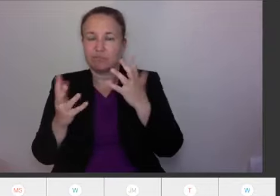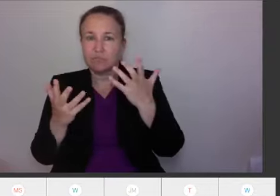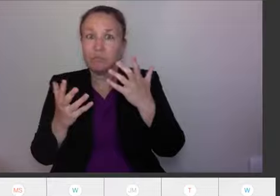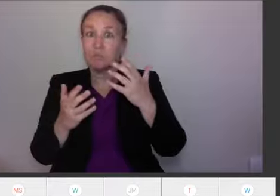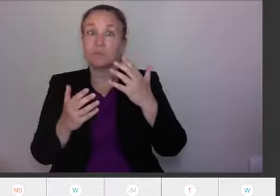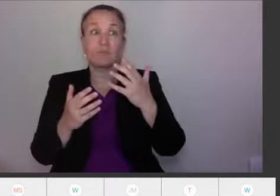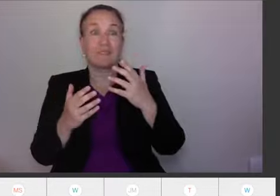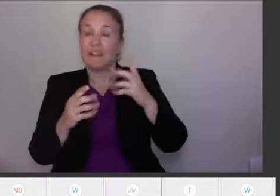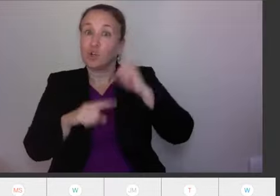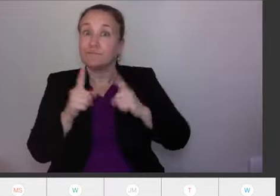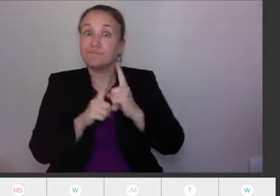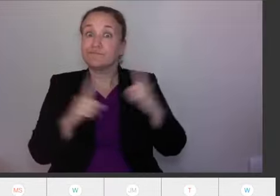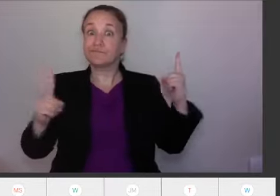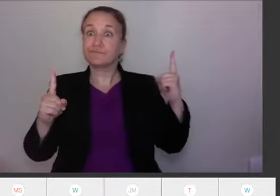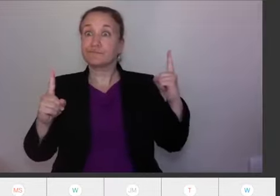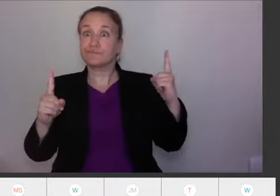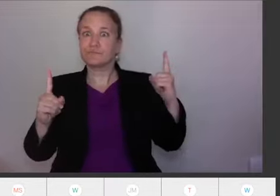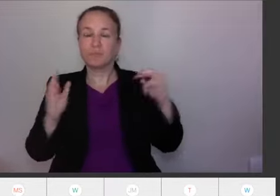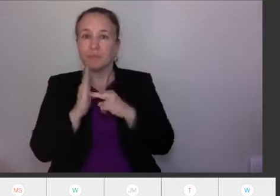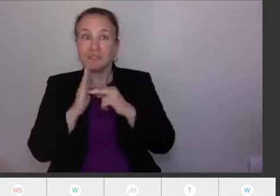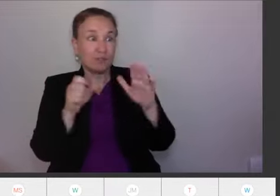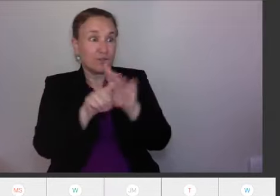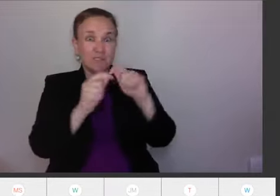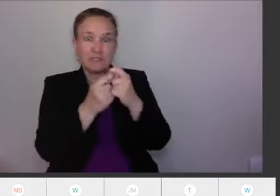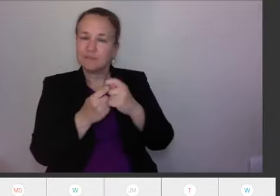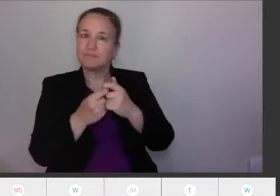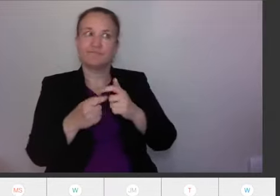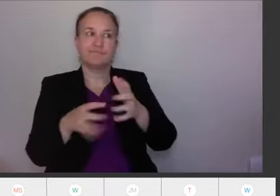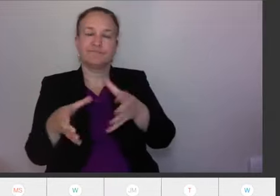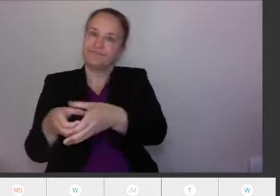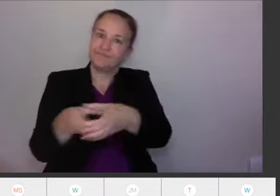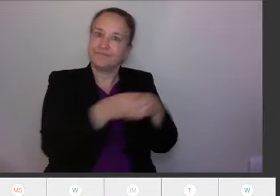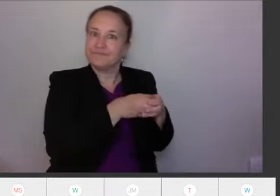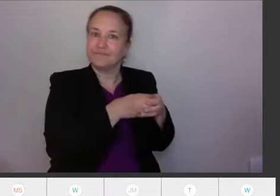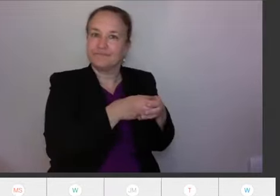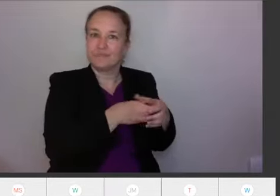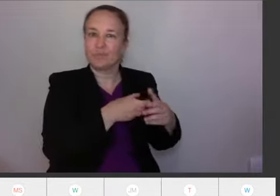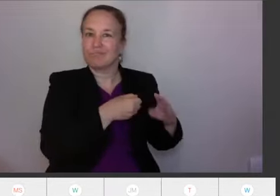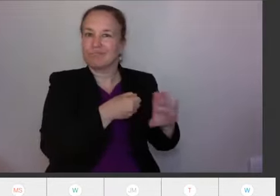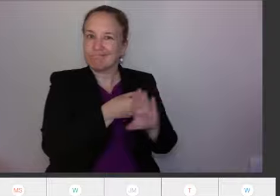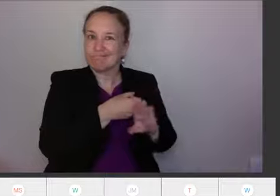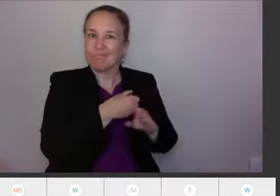maintained entire teams have now been quarantined for 14 days